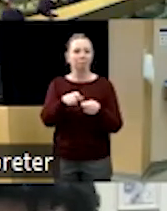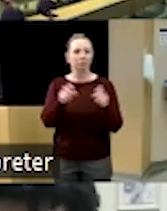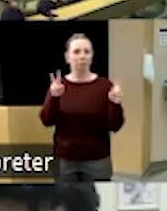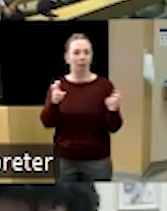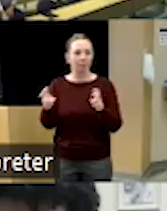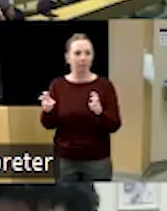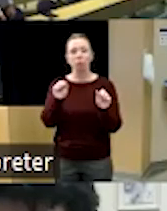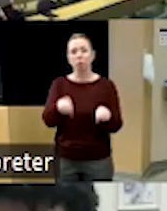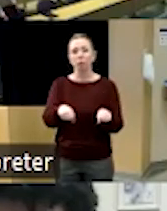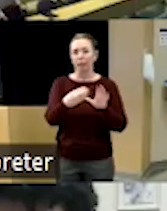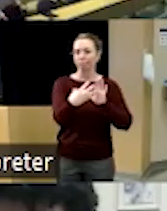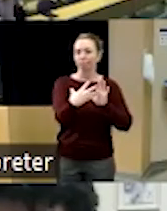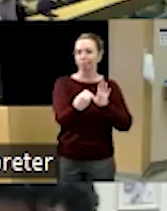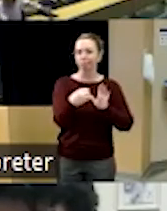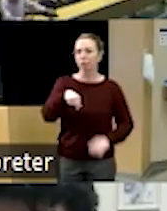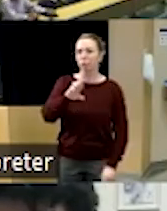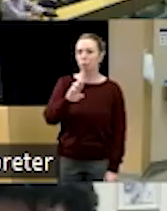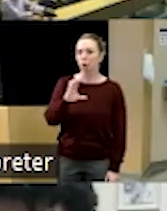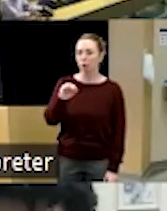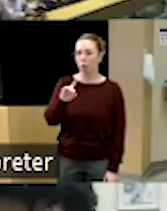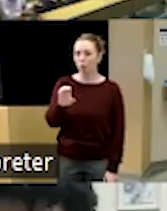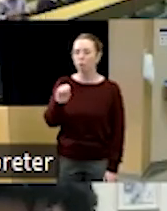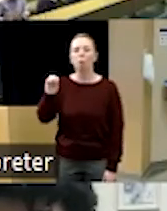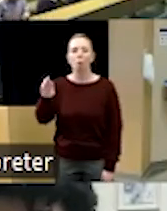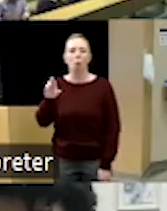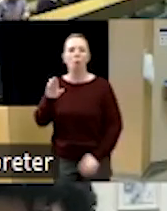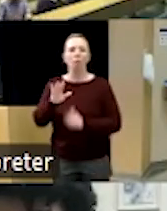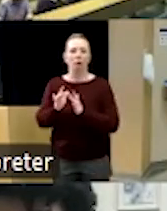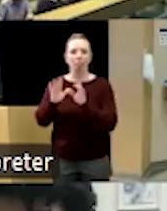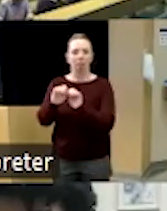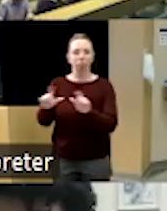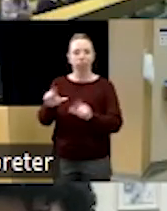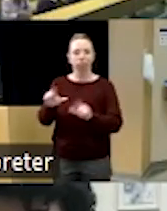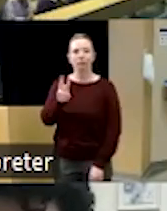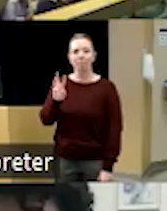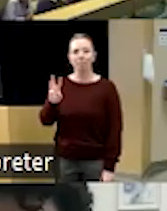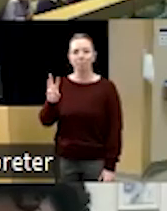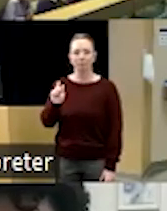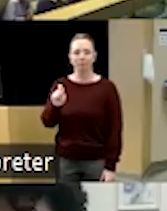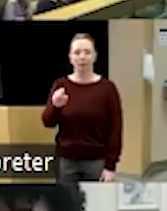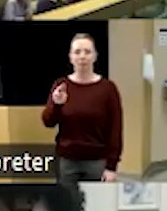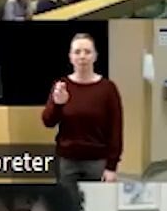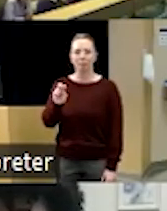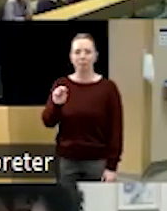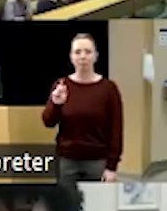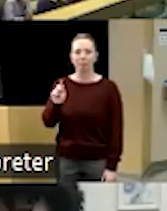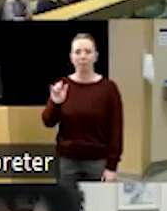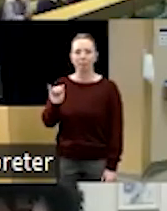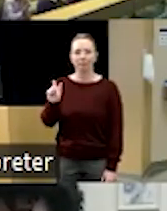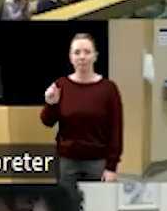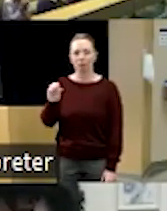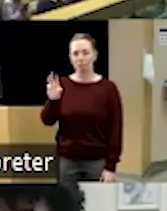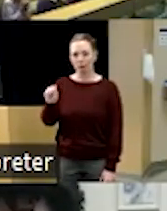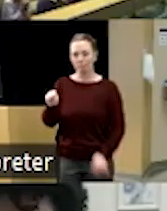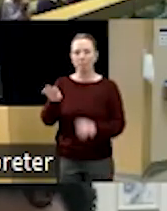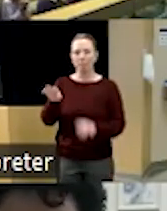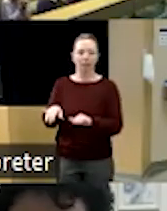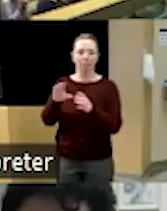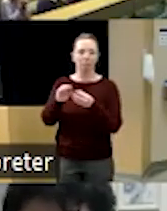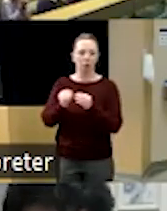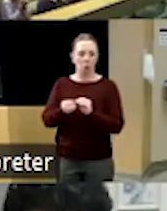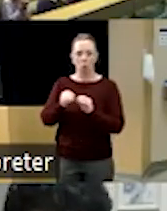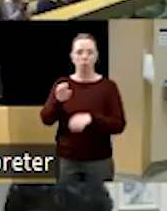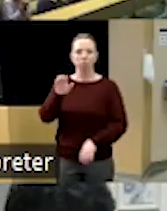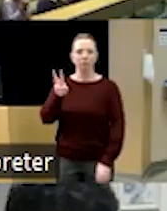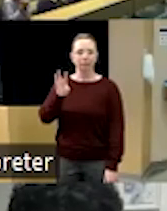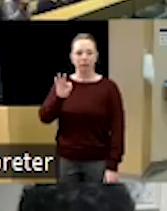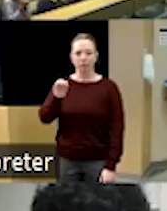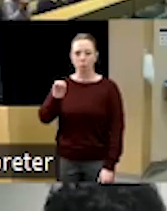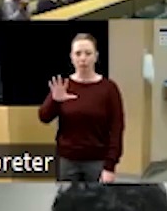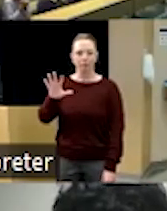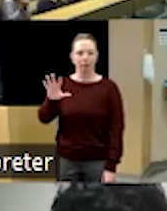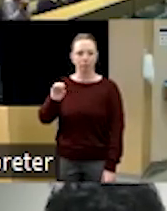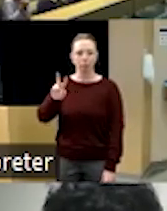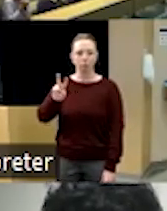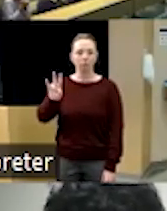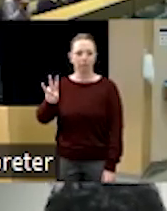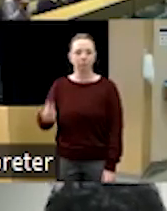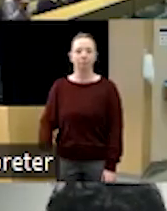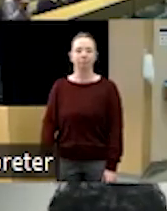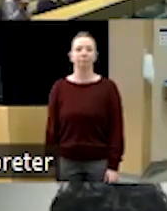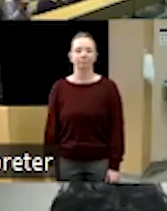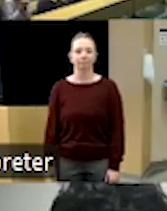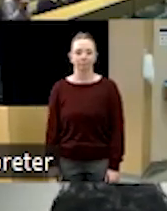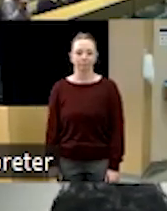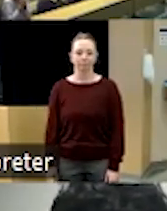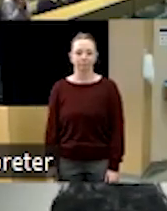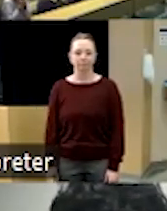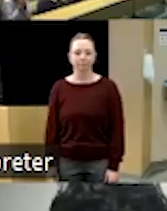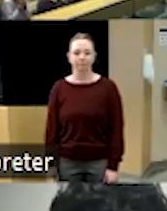QR code or you could go to www.mentid sorry.com and you enter the code um 6905 5027